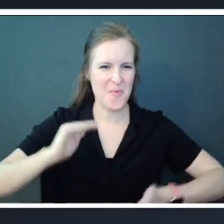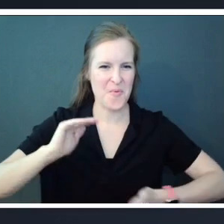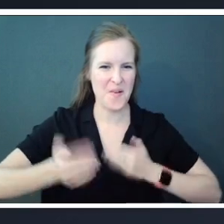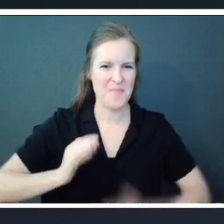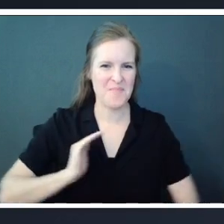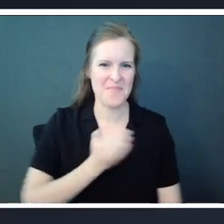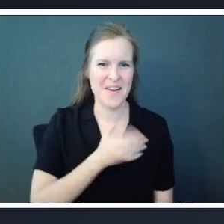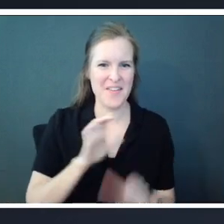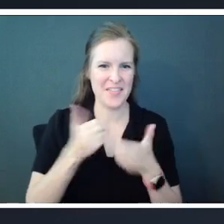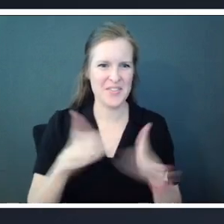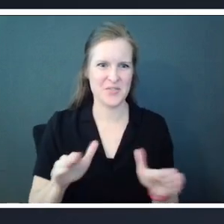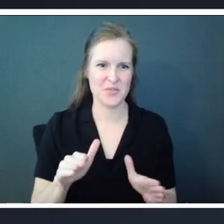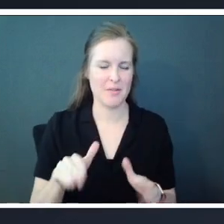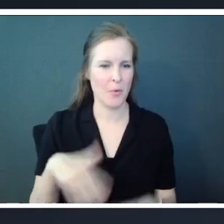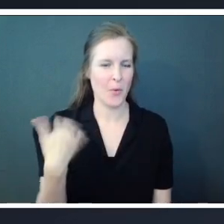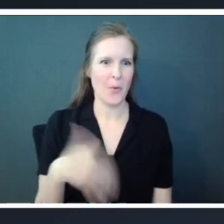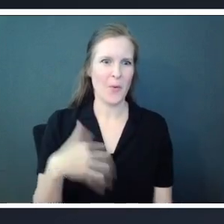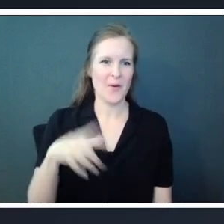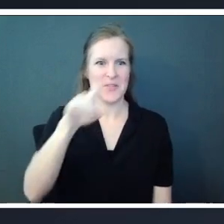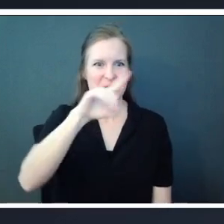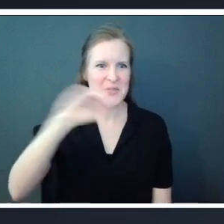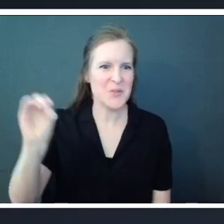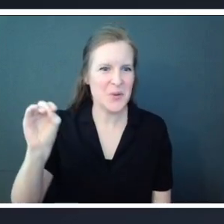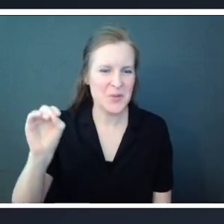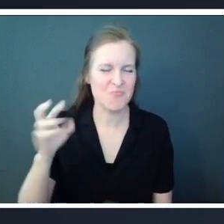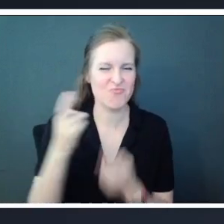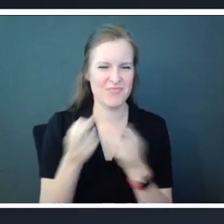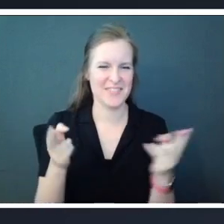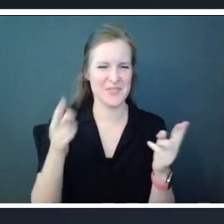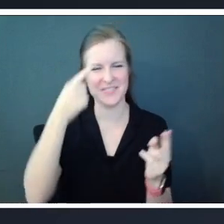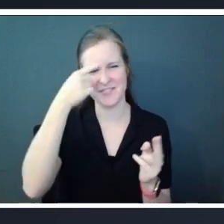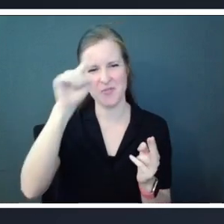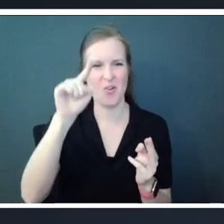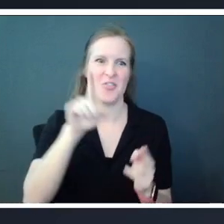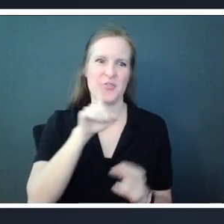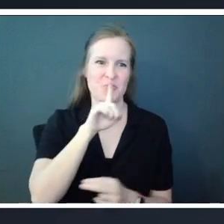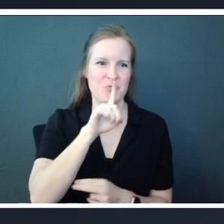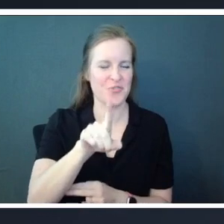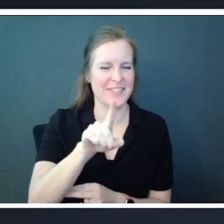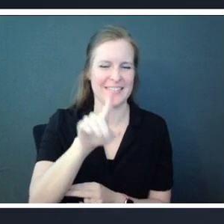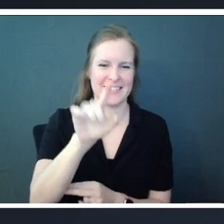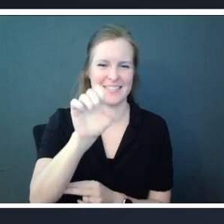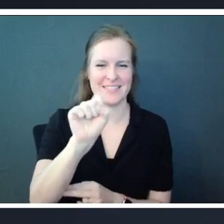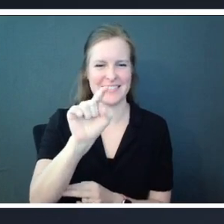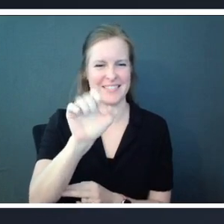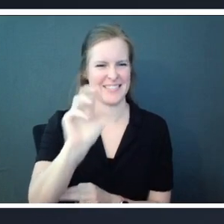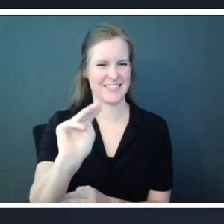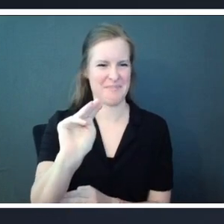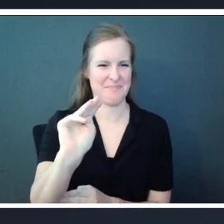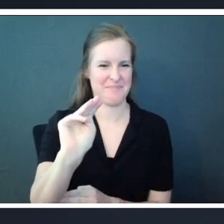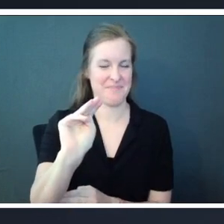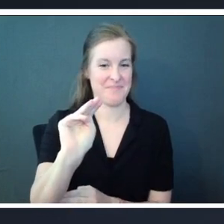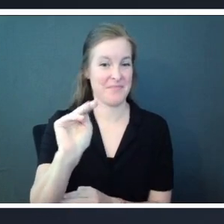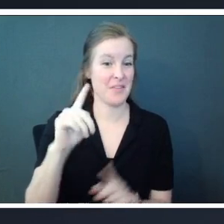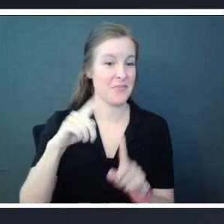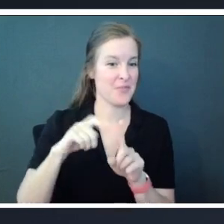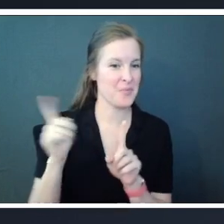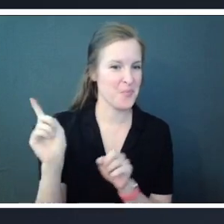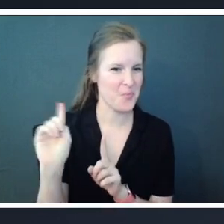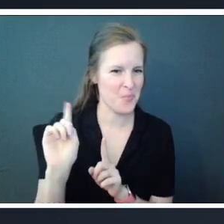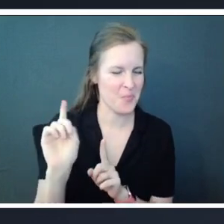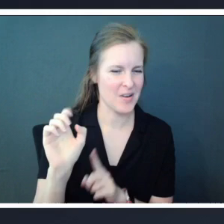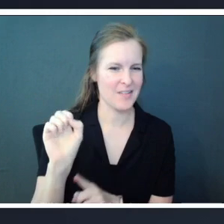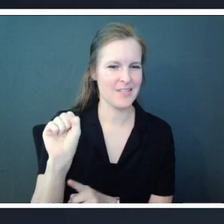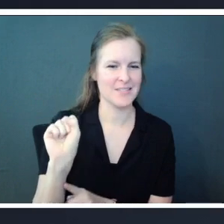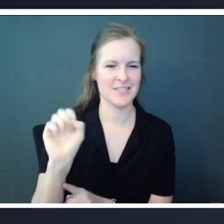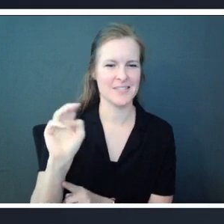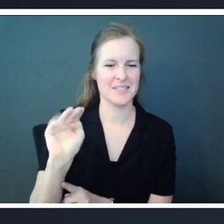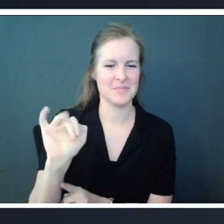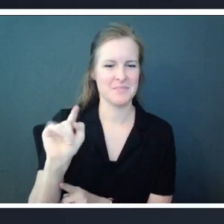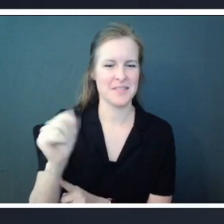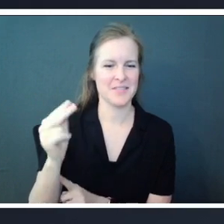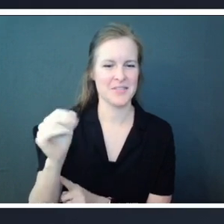a Zoo! Resources for Real STEAM, we are coming to you from the Smithsonian's National Zoo and we'll